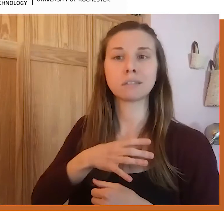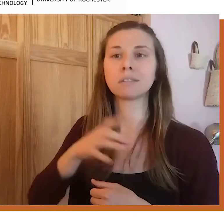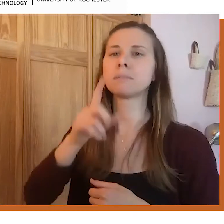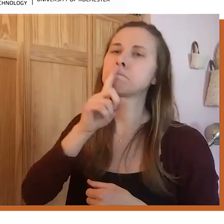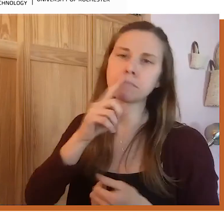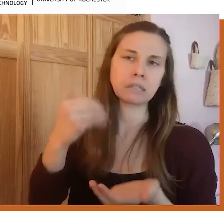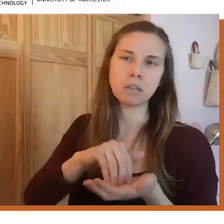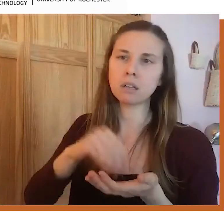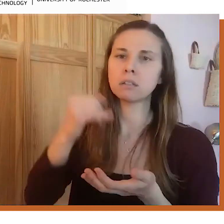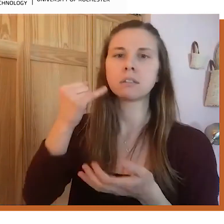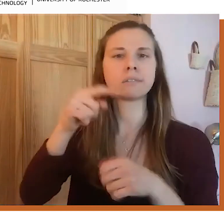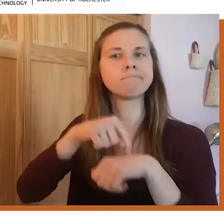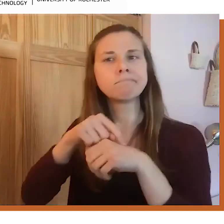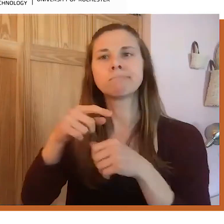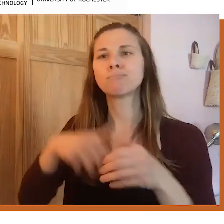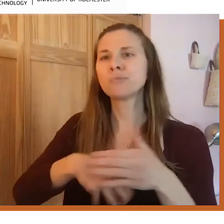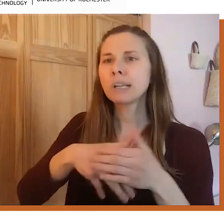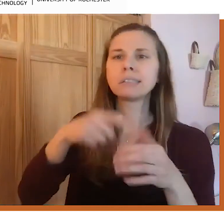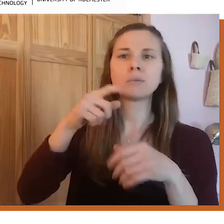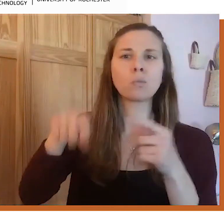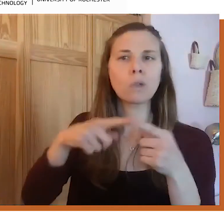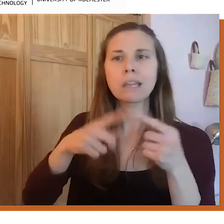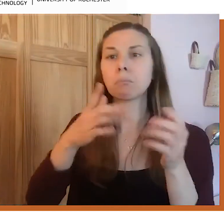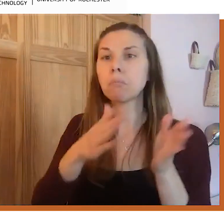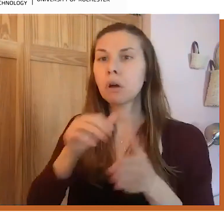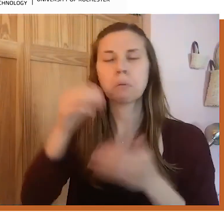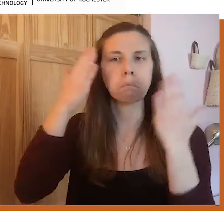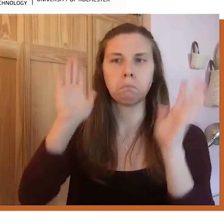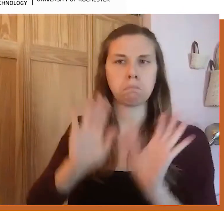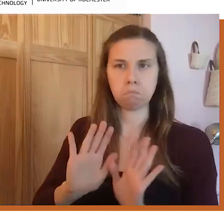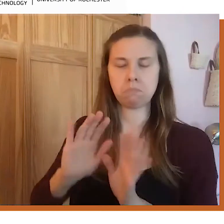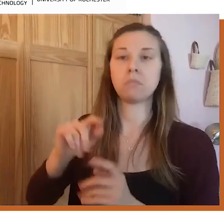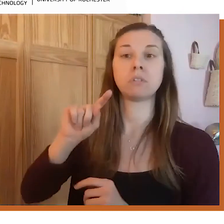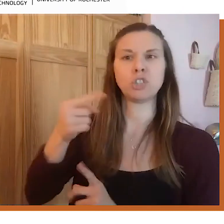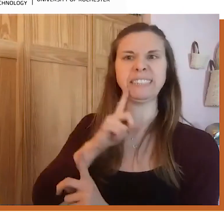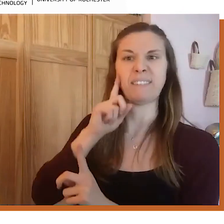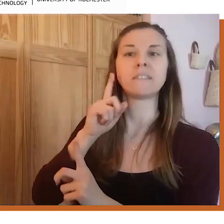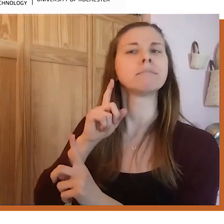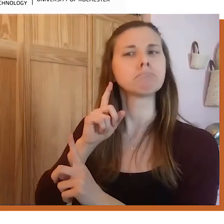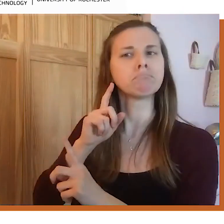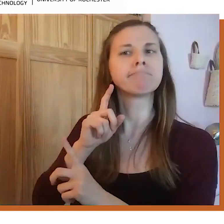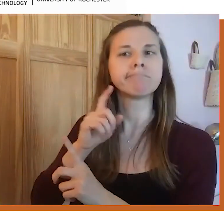can happen within IPV relationships and the women who are in those relationships, but it also seems that Deaf women